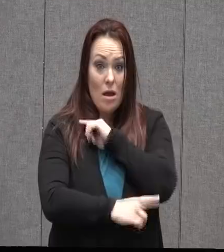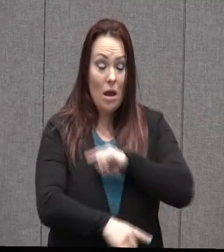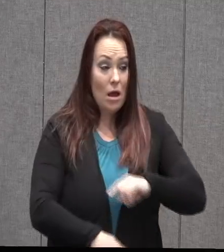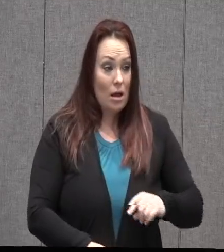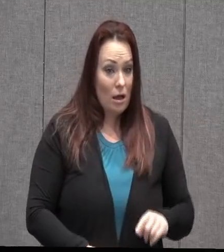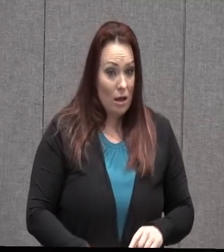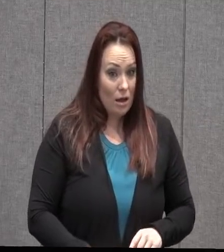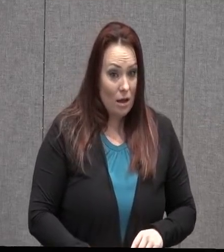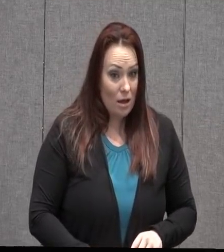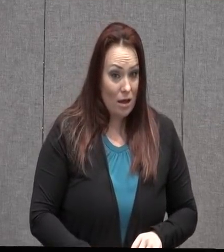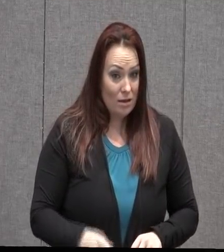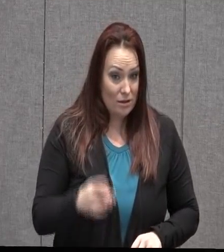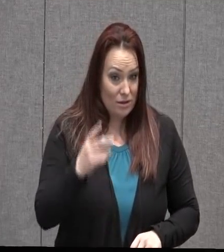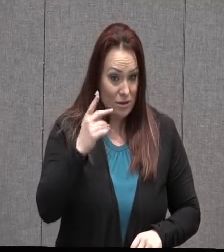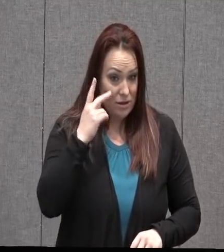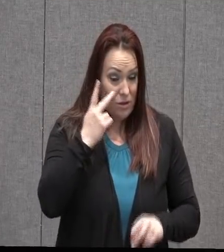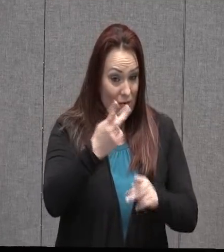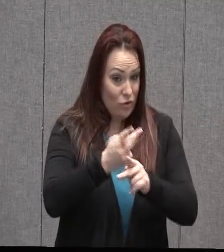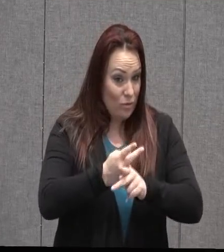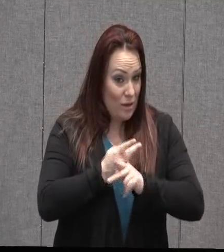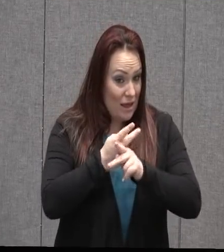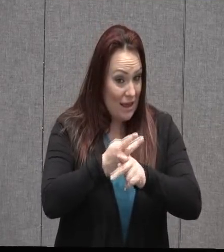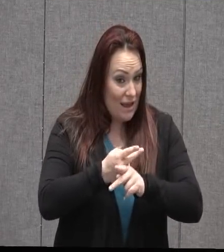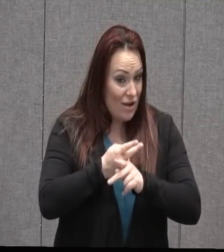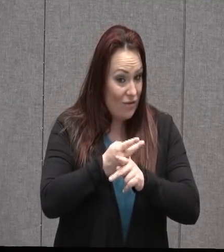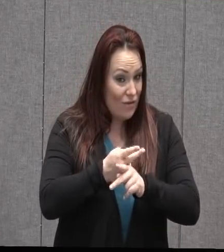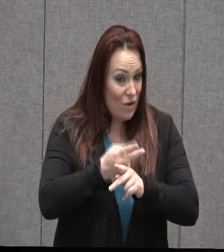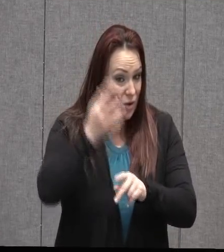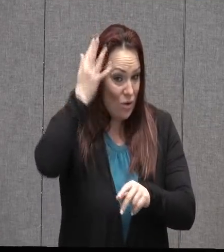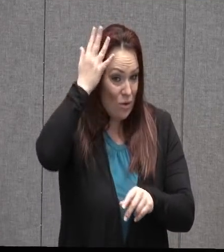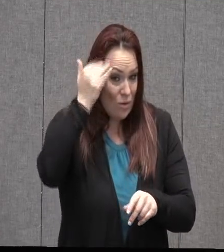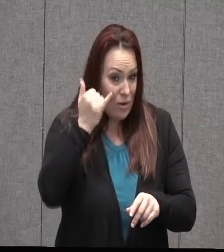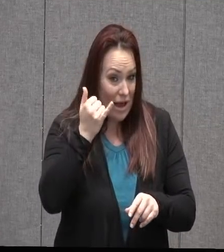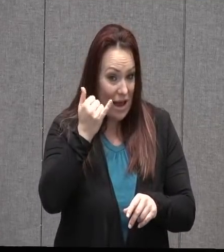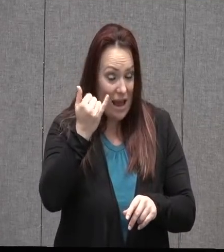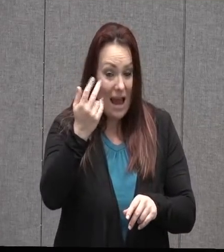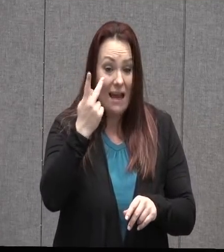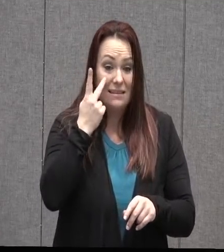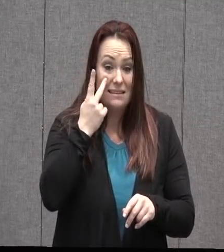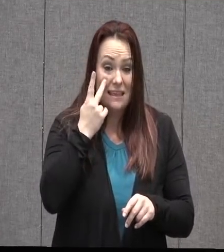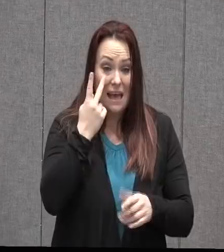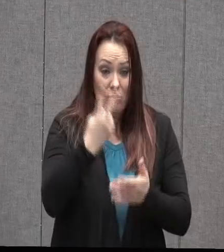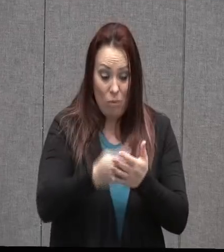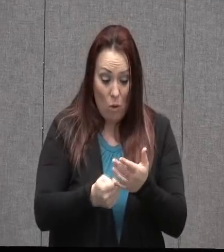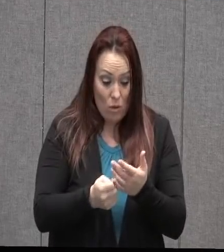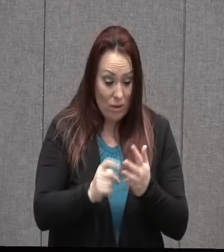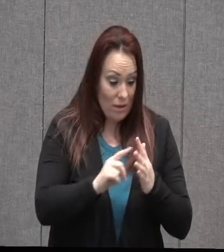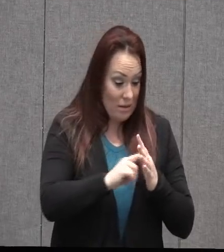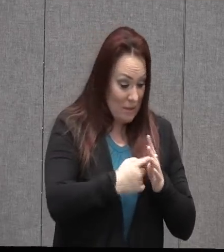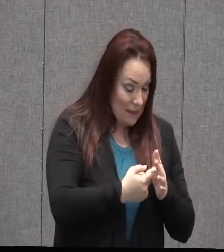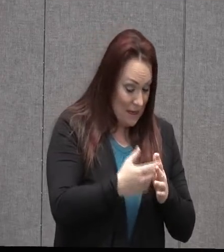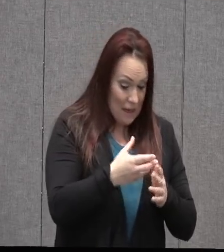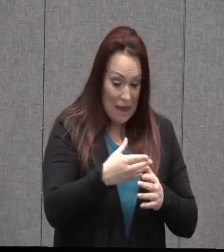Careful, because I see consonants side by side at both the beginning and the end.